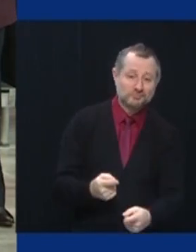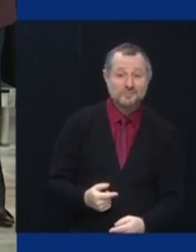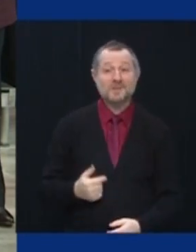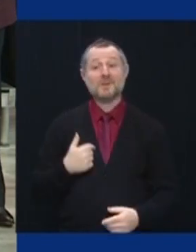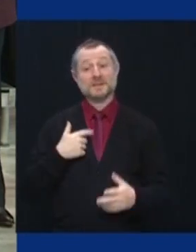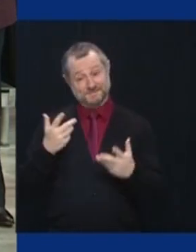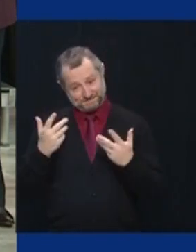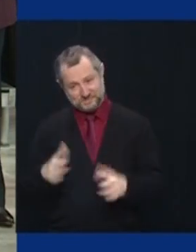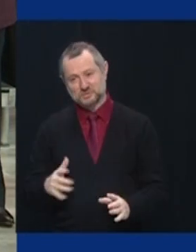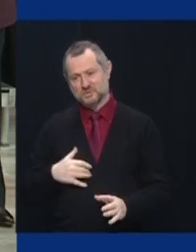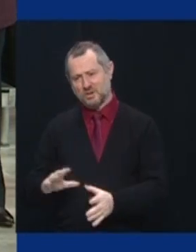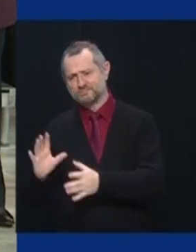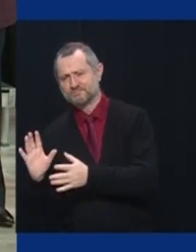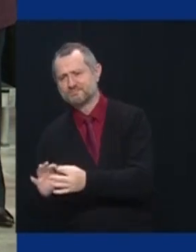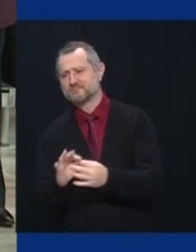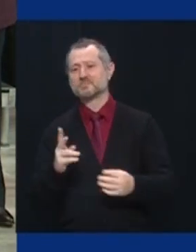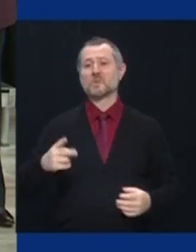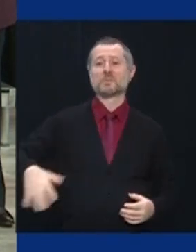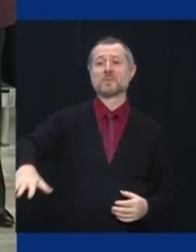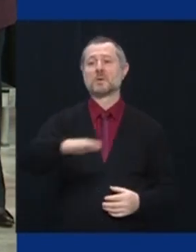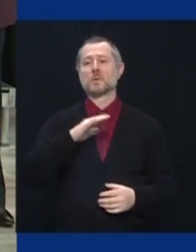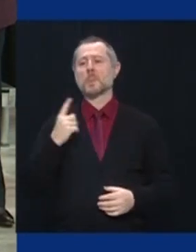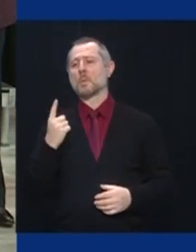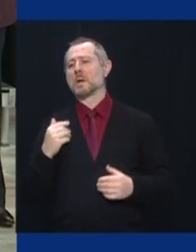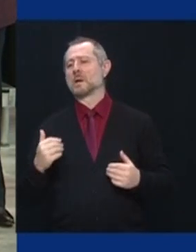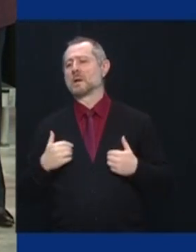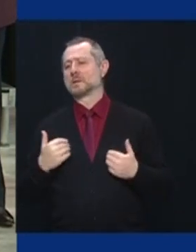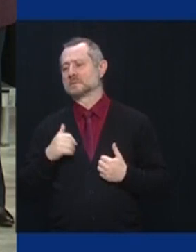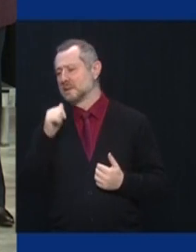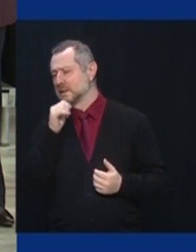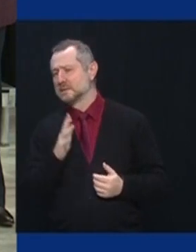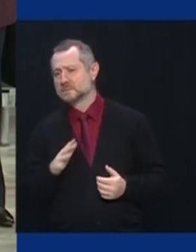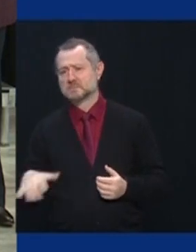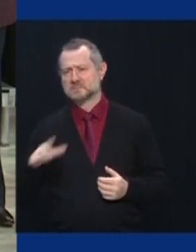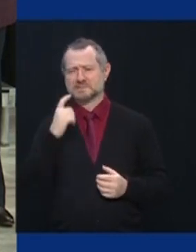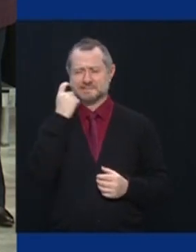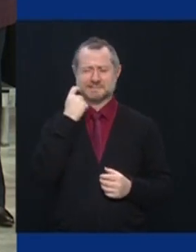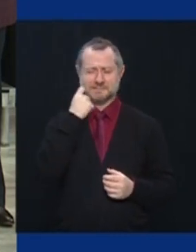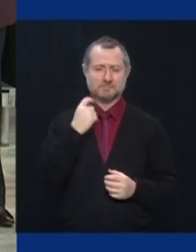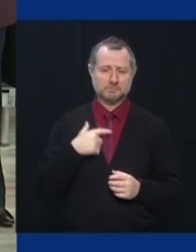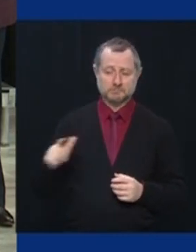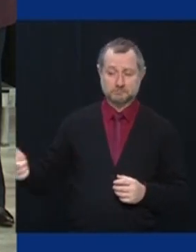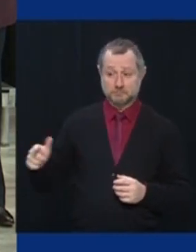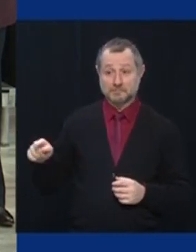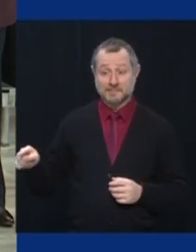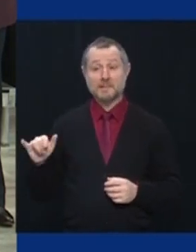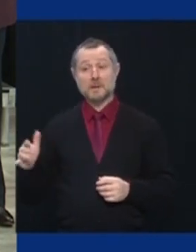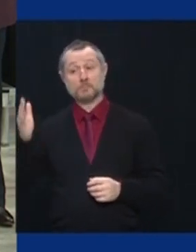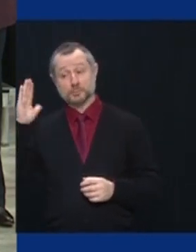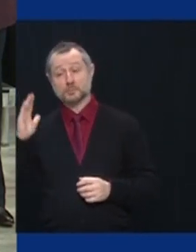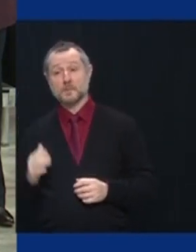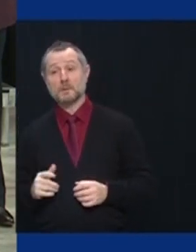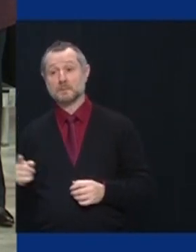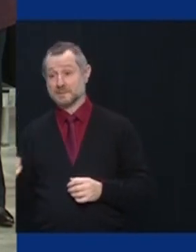NOW WE CAN OPEN THIS UP TO MORE NEW YORKERS WHICH WILL ALLOW US TO END THIS SUFFERING OVER THE LAST YEAR.